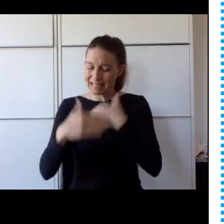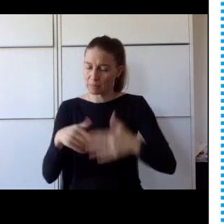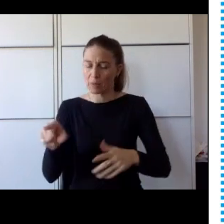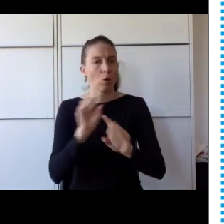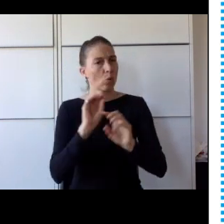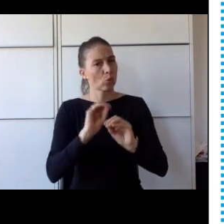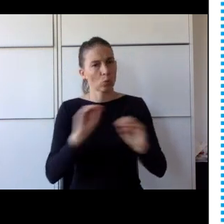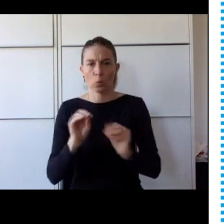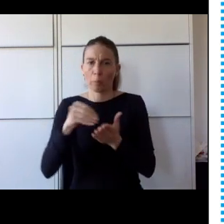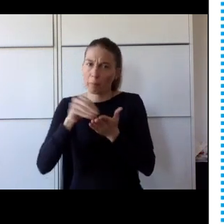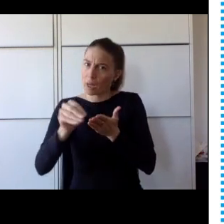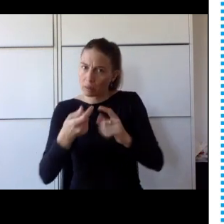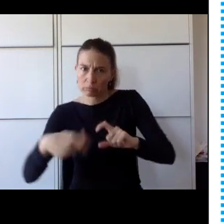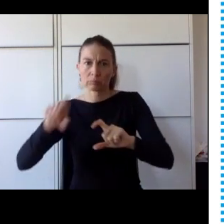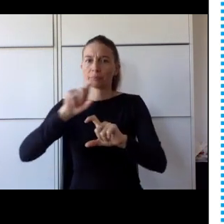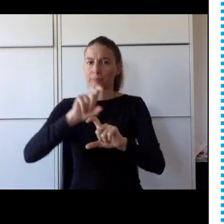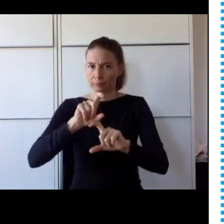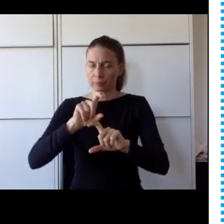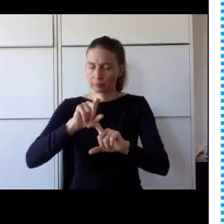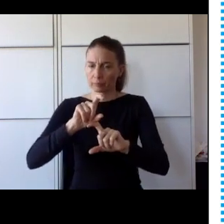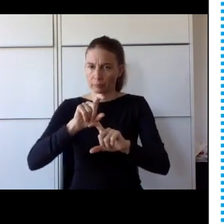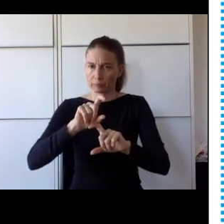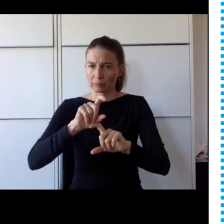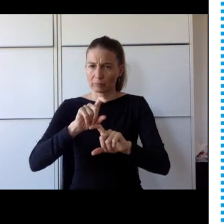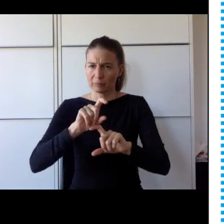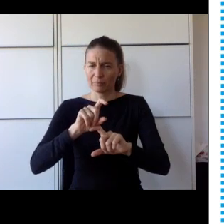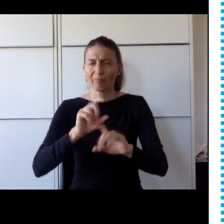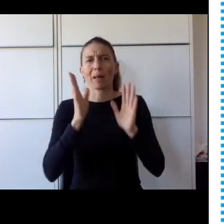So persons with disabilities don't suffer at the end of the month